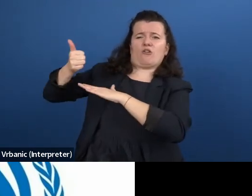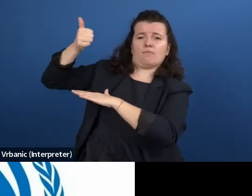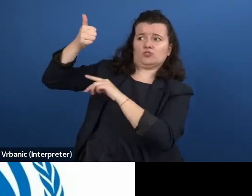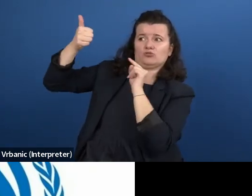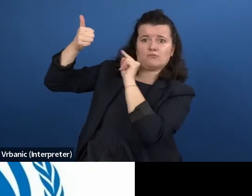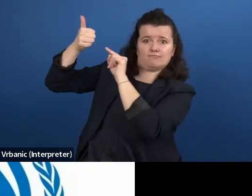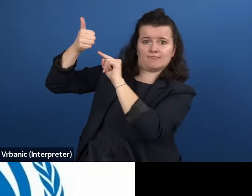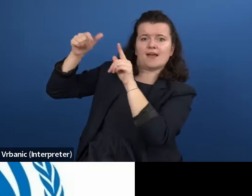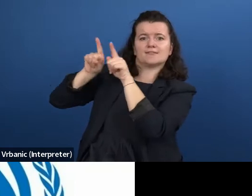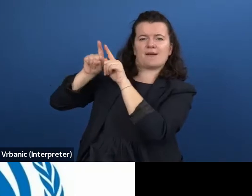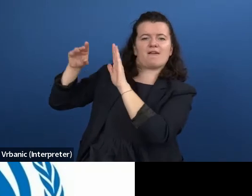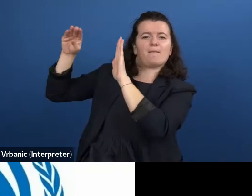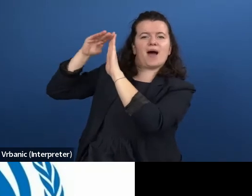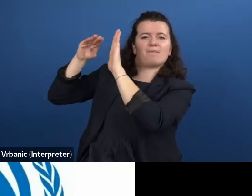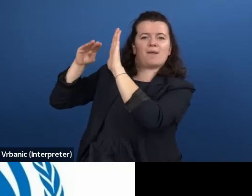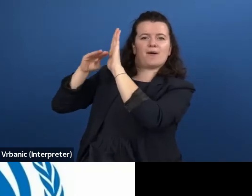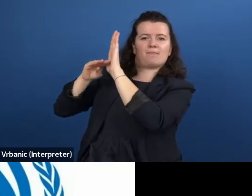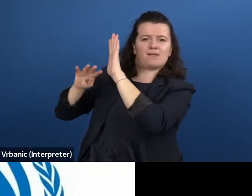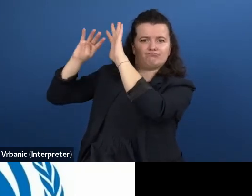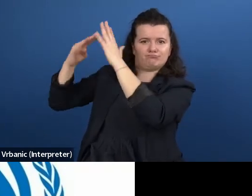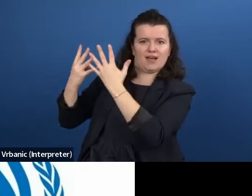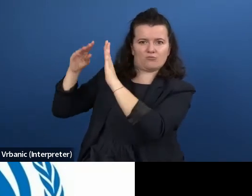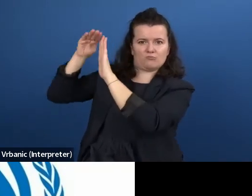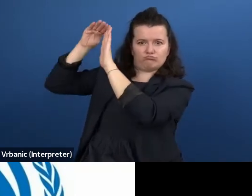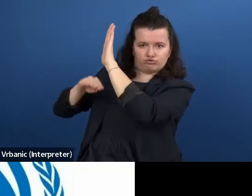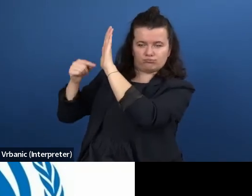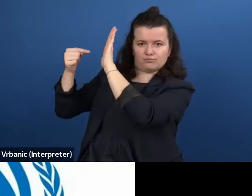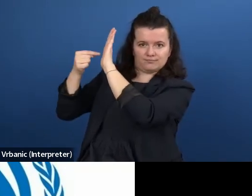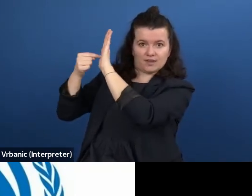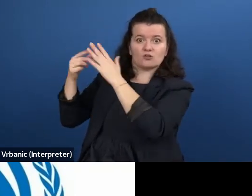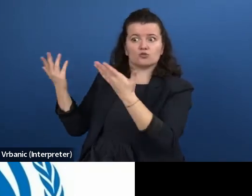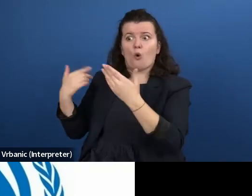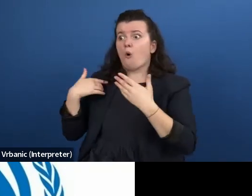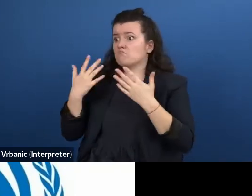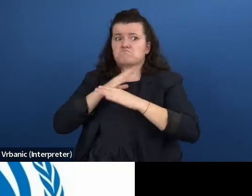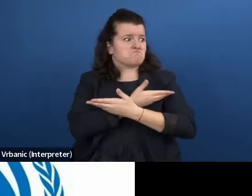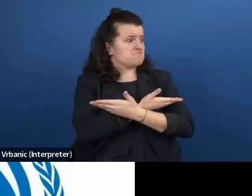In all international human rights law, which applies to human trafficking.